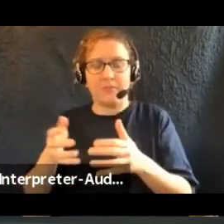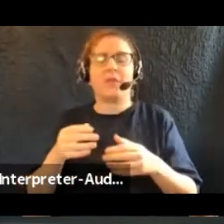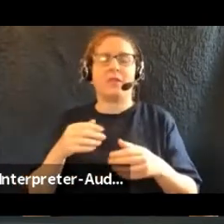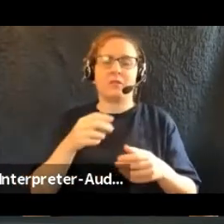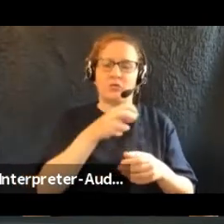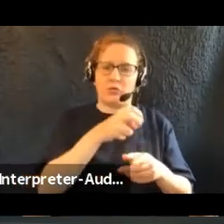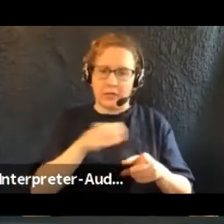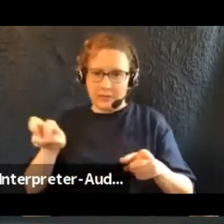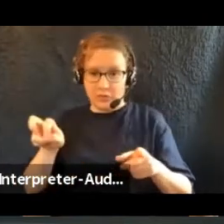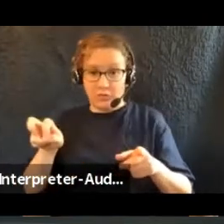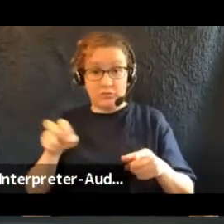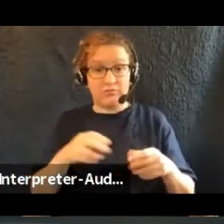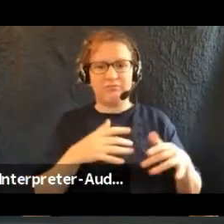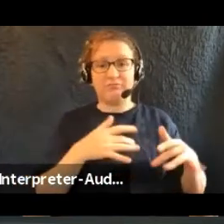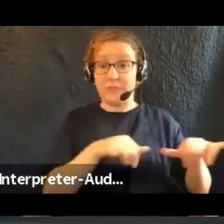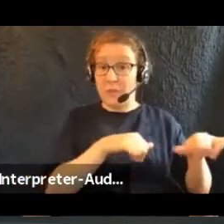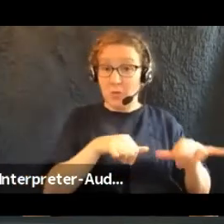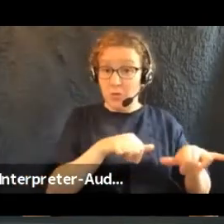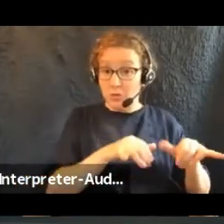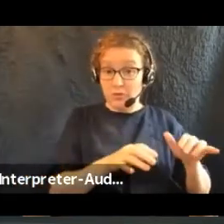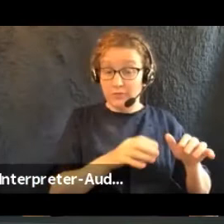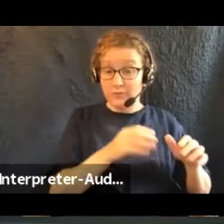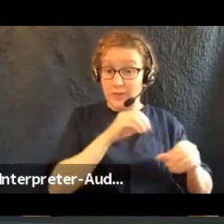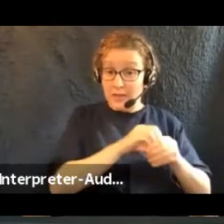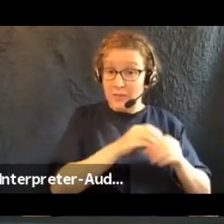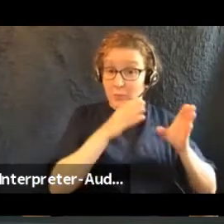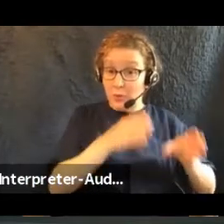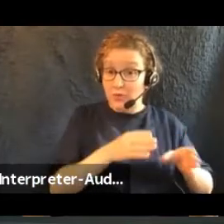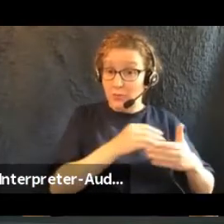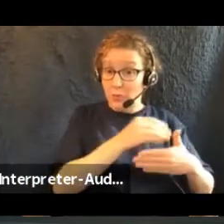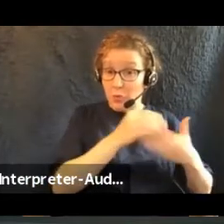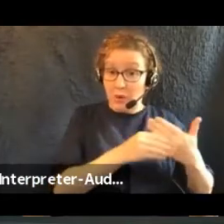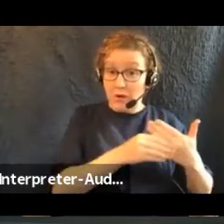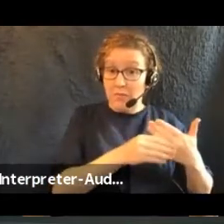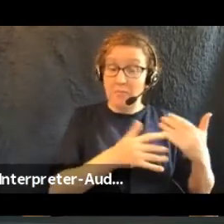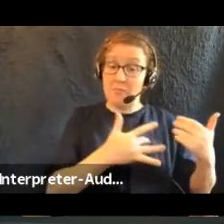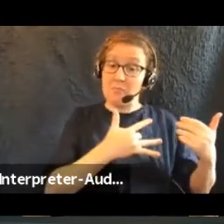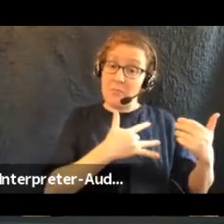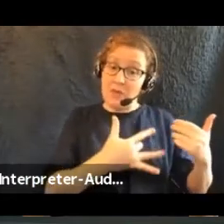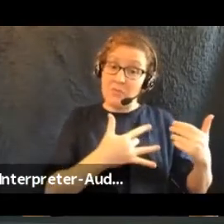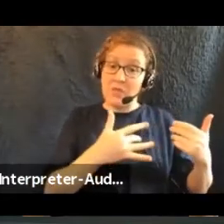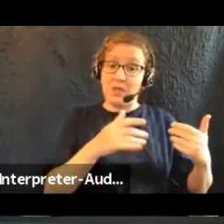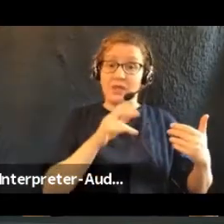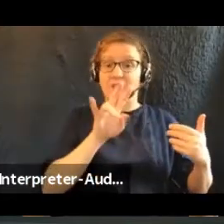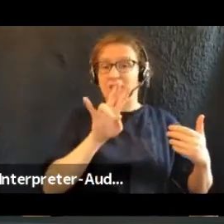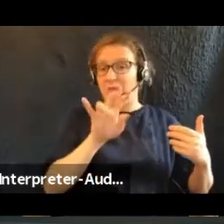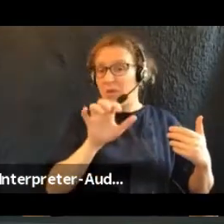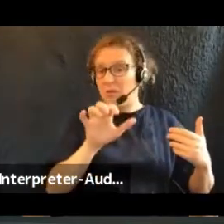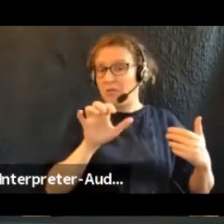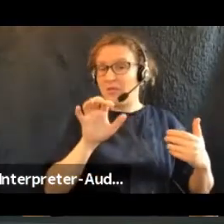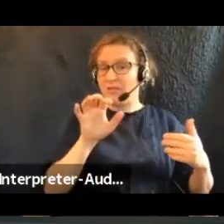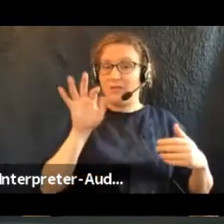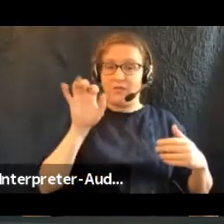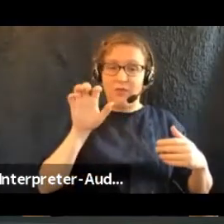doing our typical in person program which would have had 700 Fellows from all 49 countries,